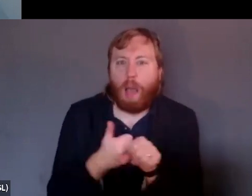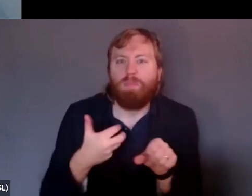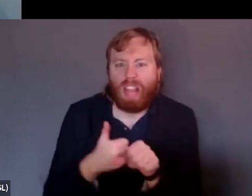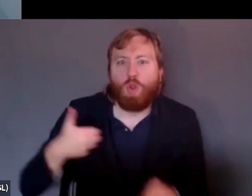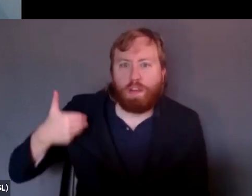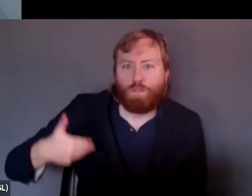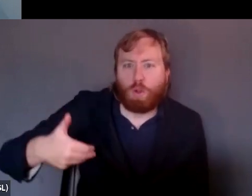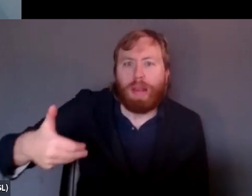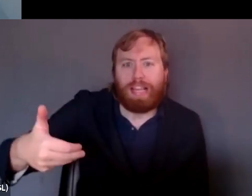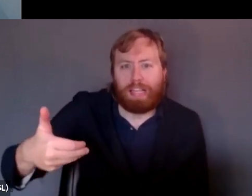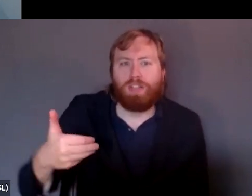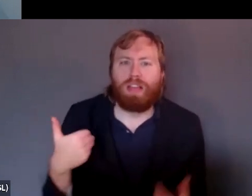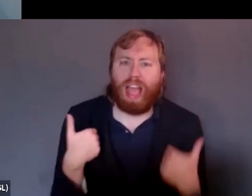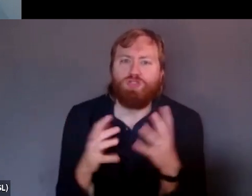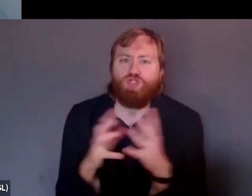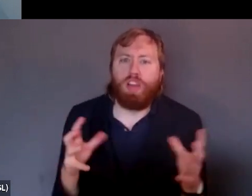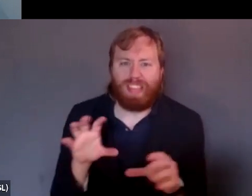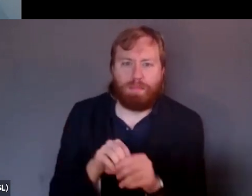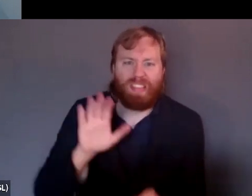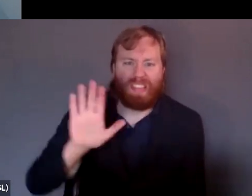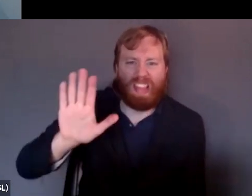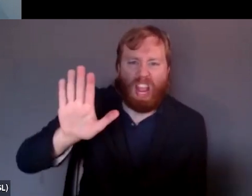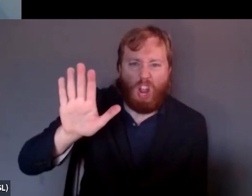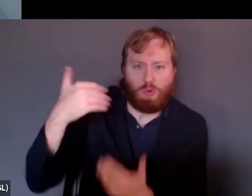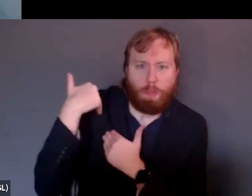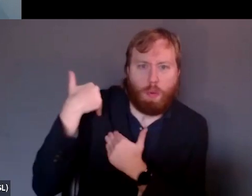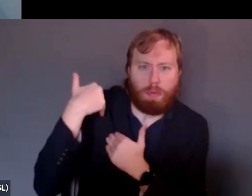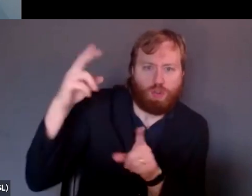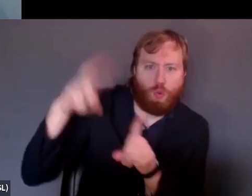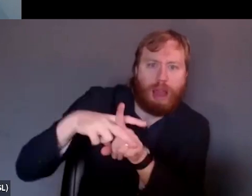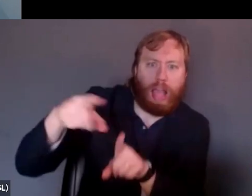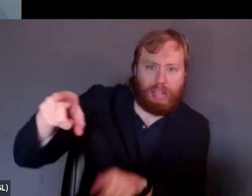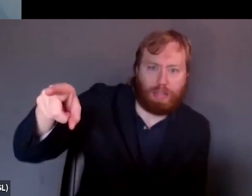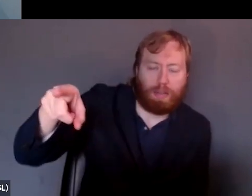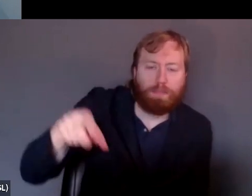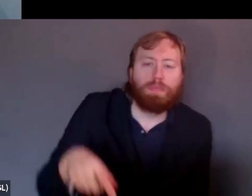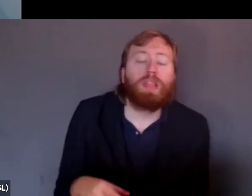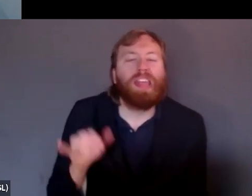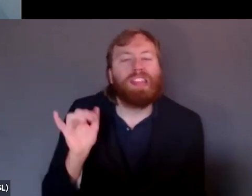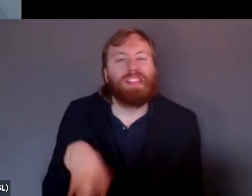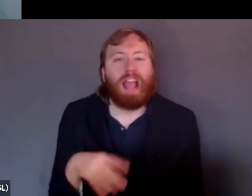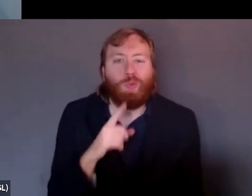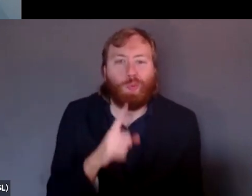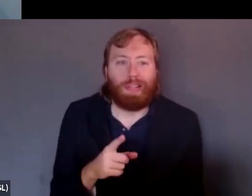and so there's a lot of that in their court to apply. That's the state of it so far.